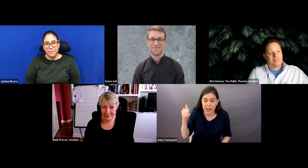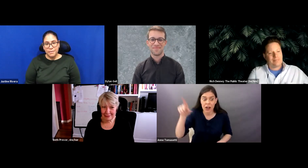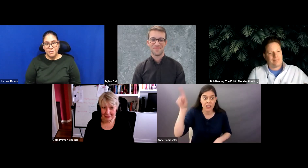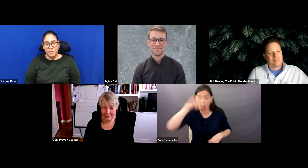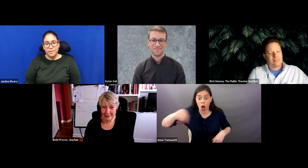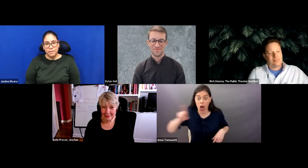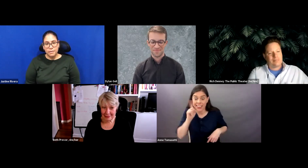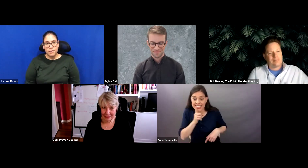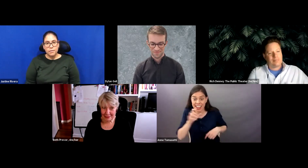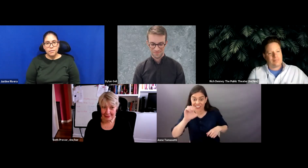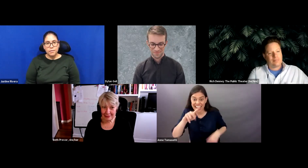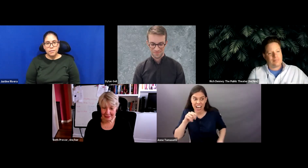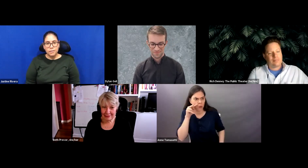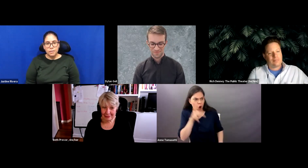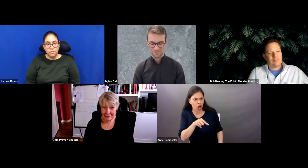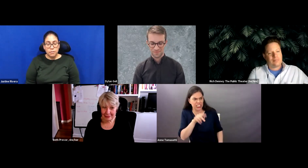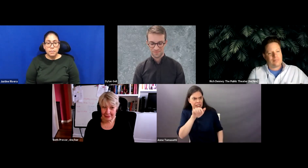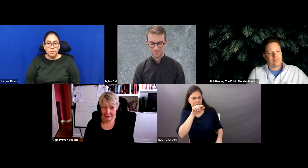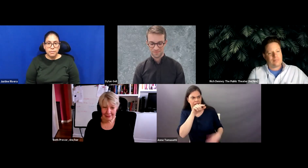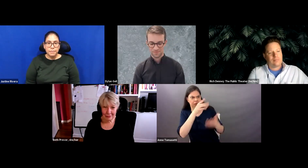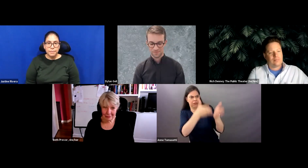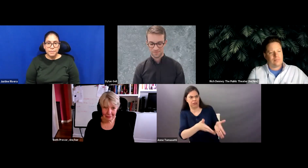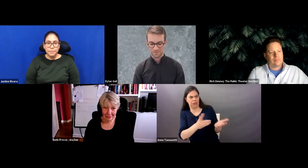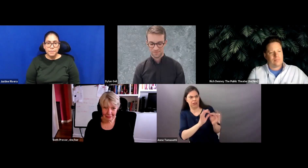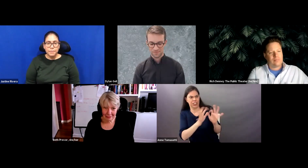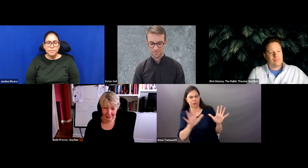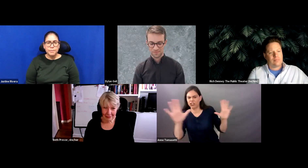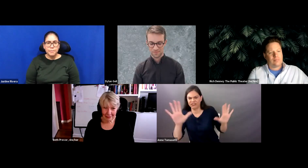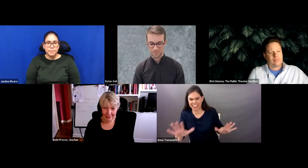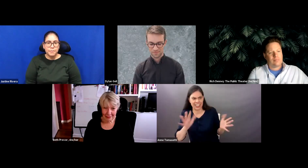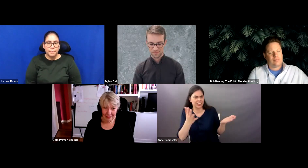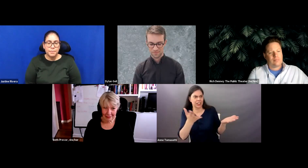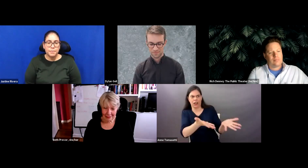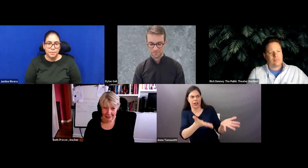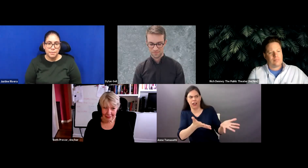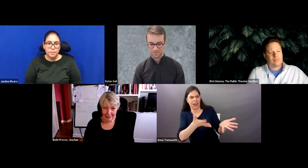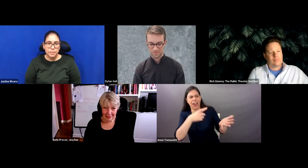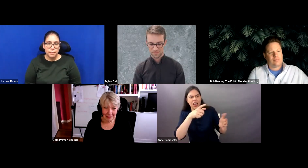actually think it was a little beneficial for the Deaf artists, because they were able to see someone actually taking the